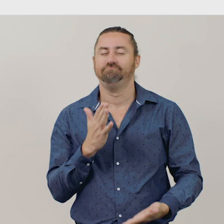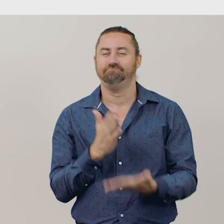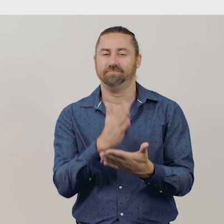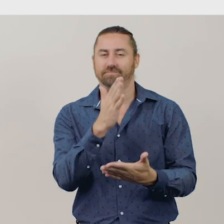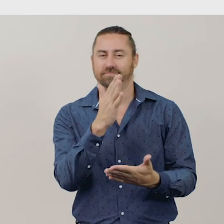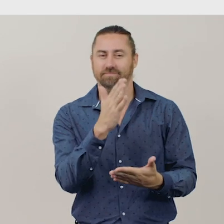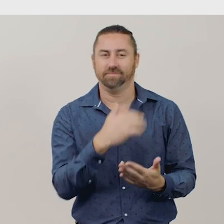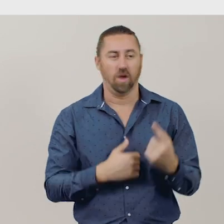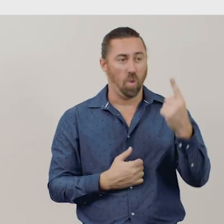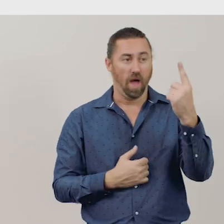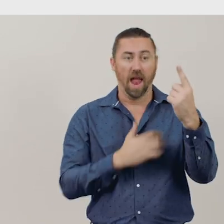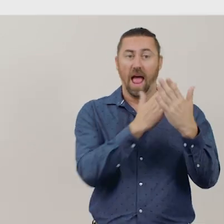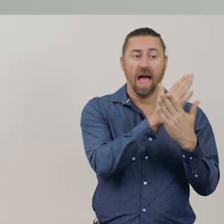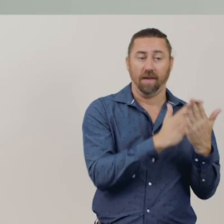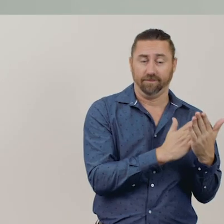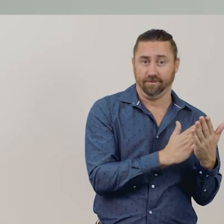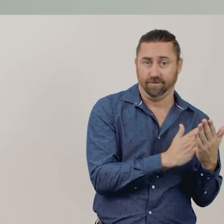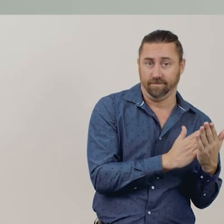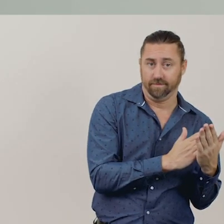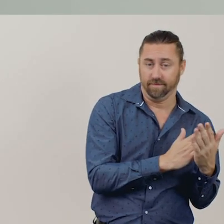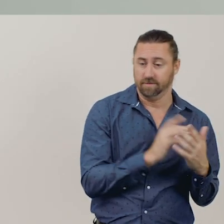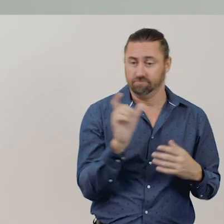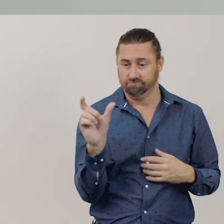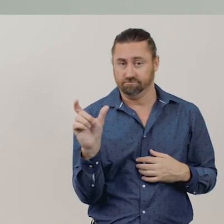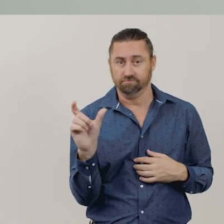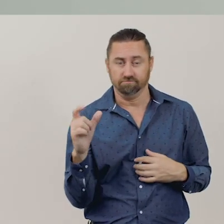1 half is larger than 2 thirds.